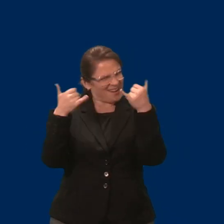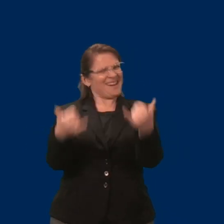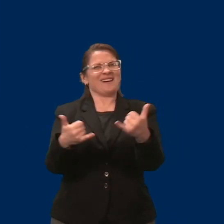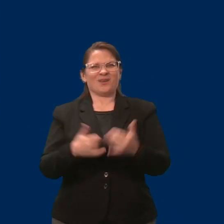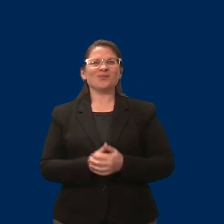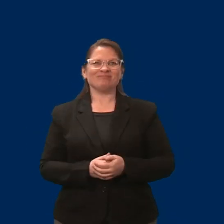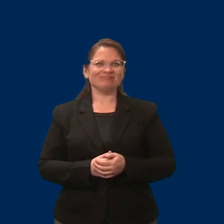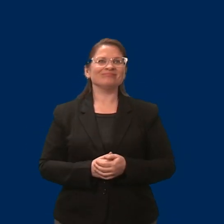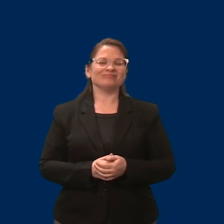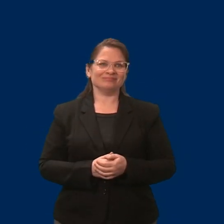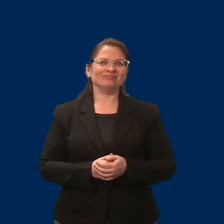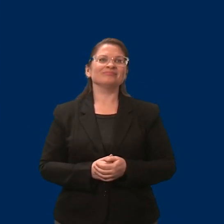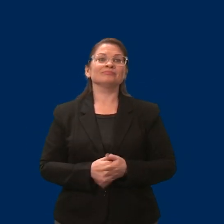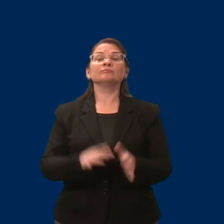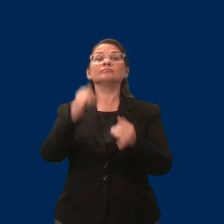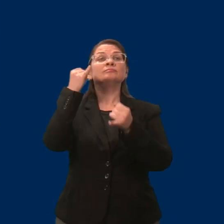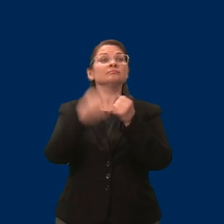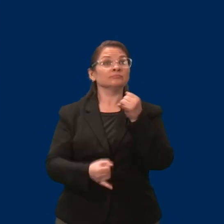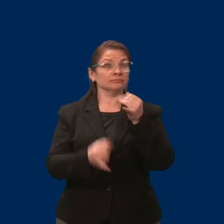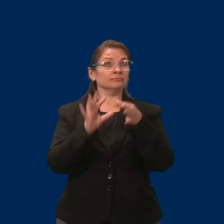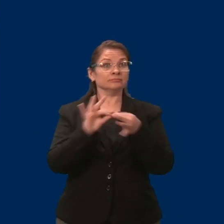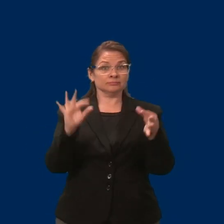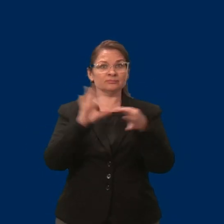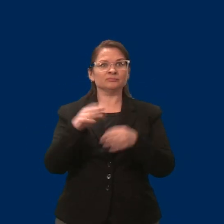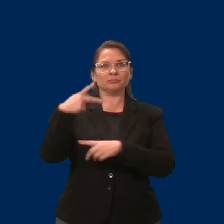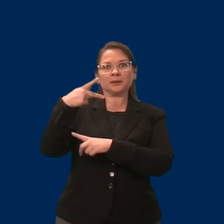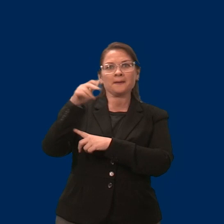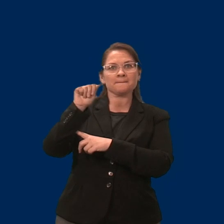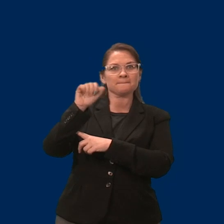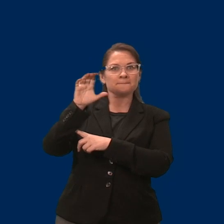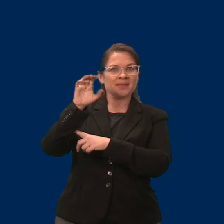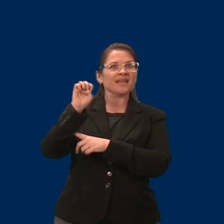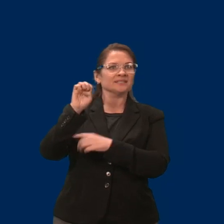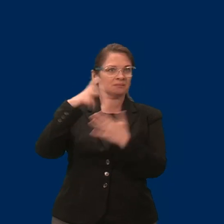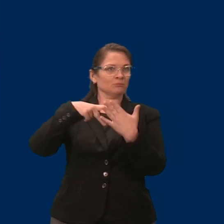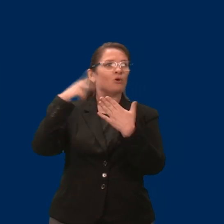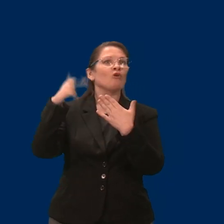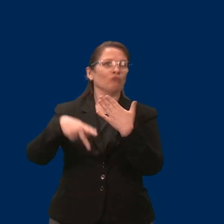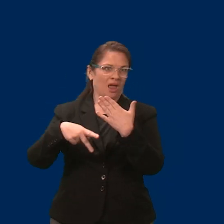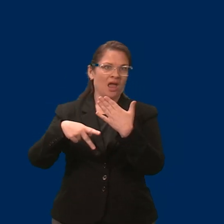is the PACE program, streamlining that so that programs of all inclusive